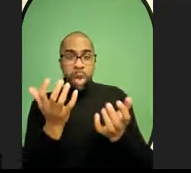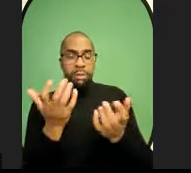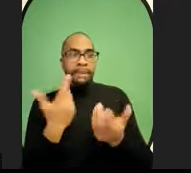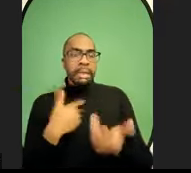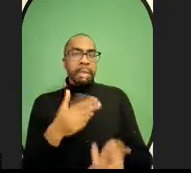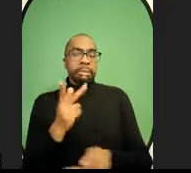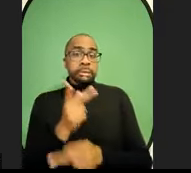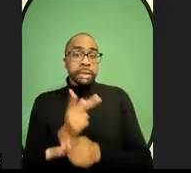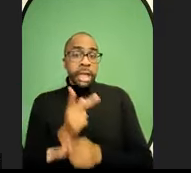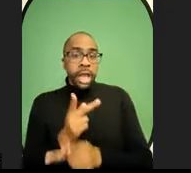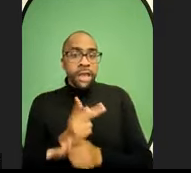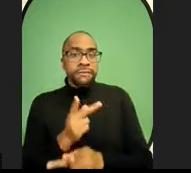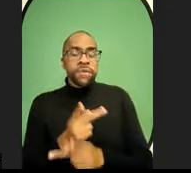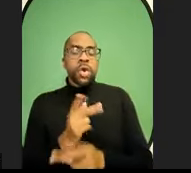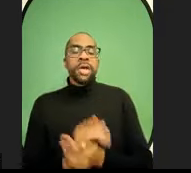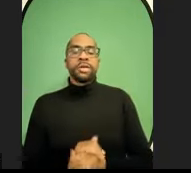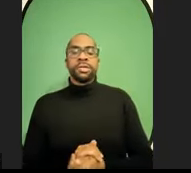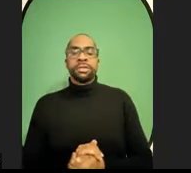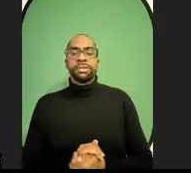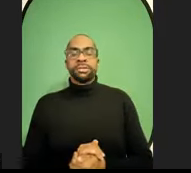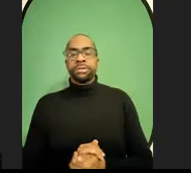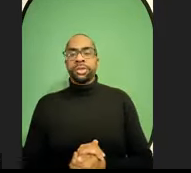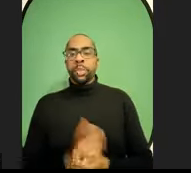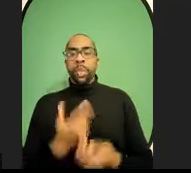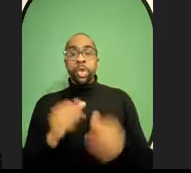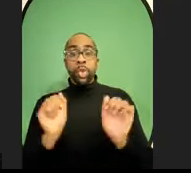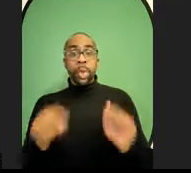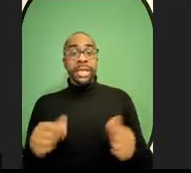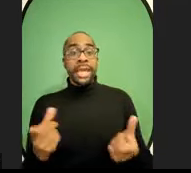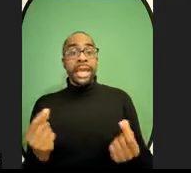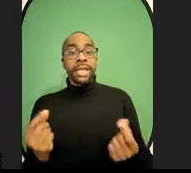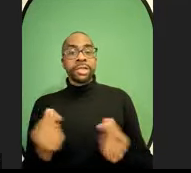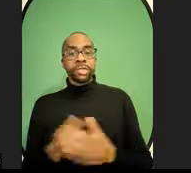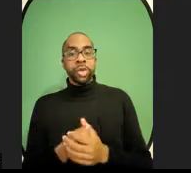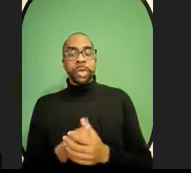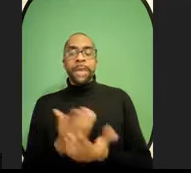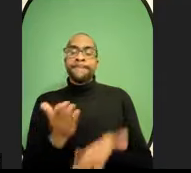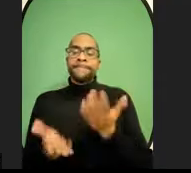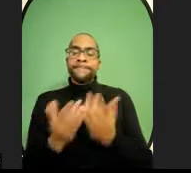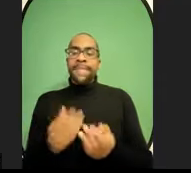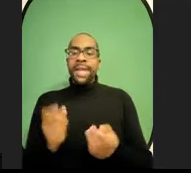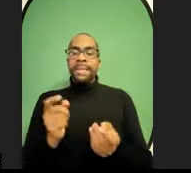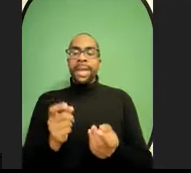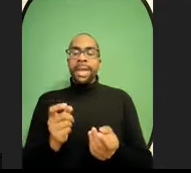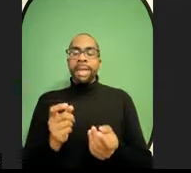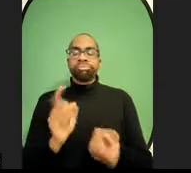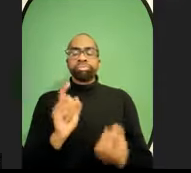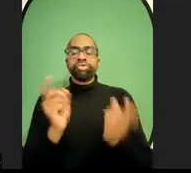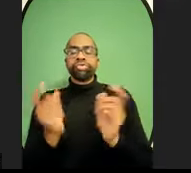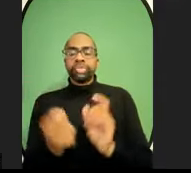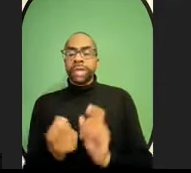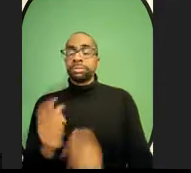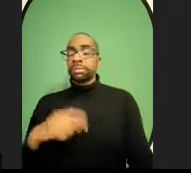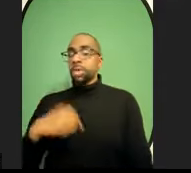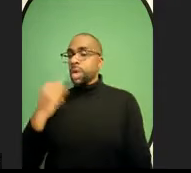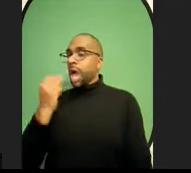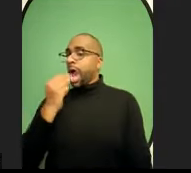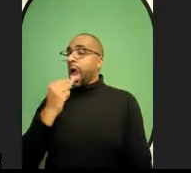if you want to be x. extra, you know extra, you don't have an extra level extra, you don't have an extra level of, you know care you level of, you know, care, you can look into those salivary look into those salivary on